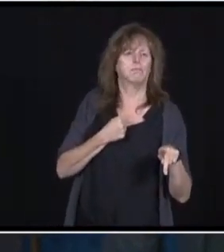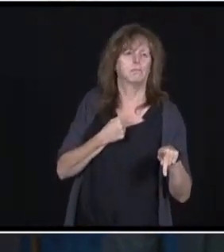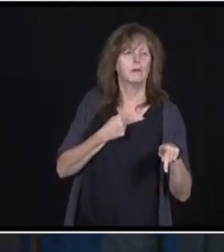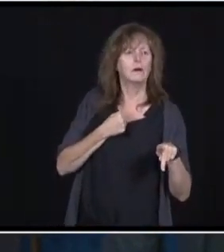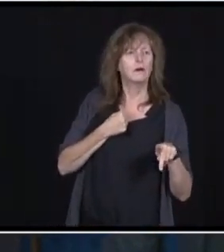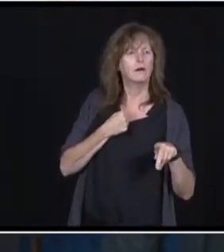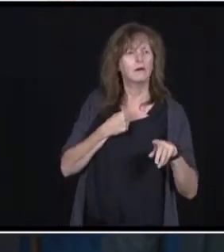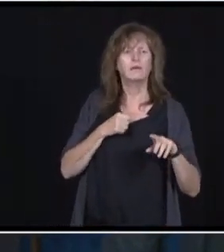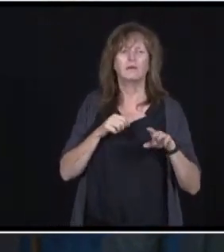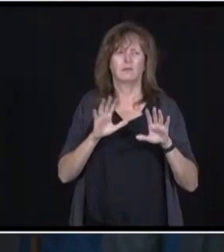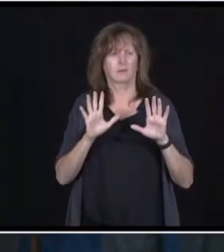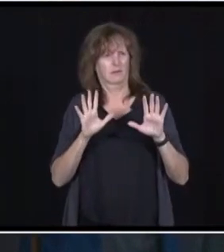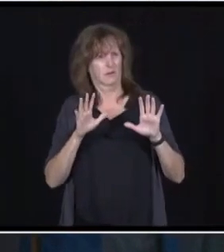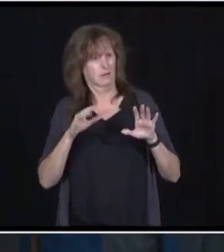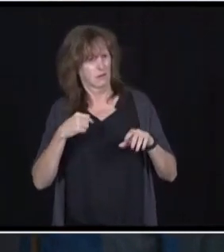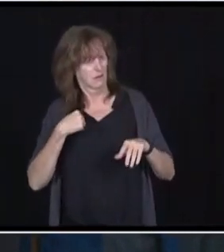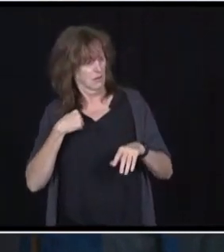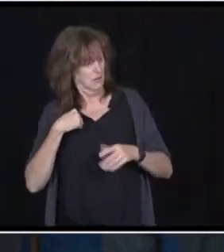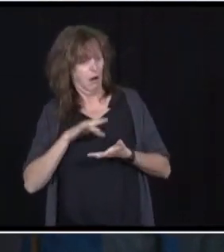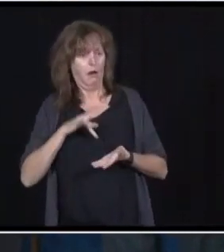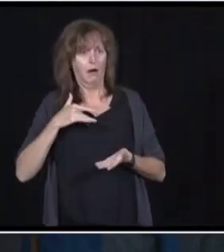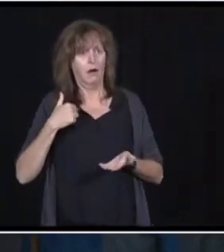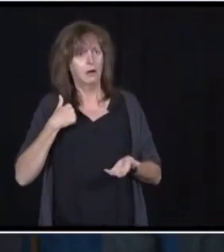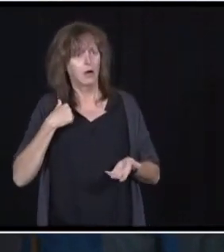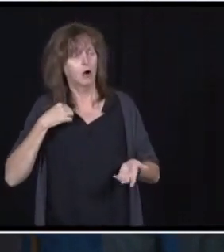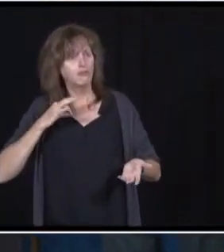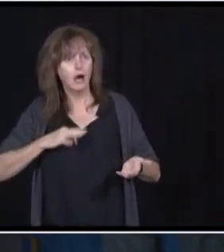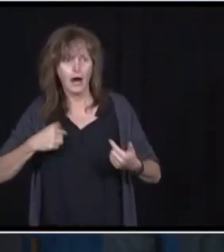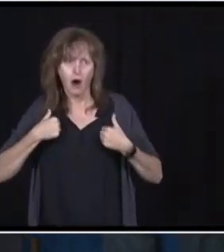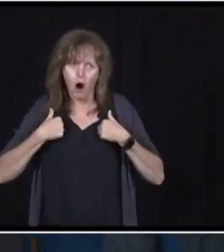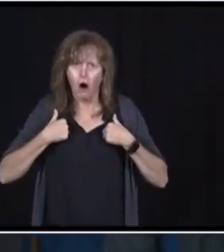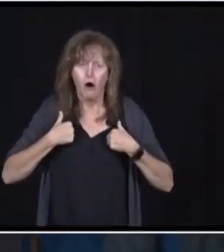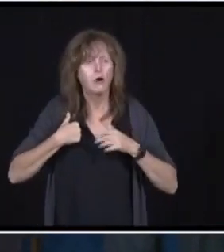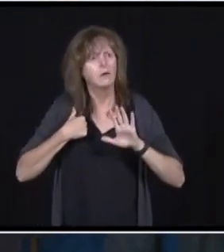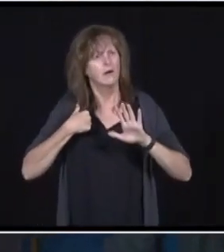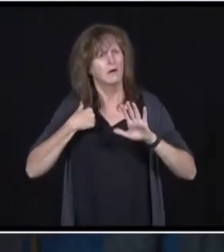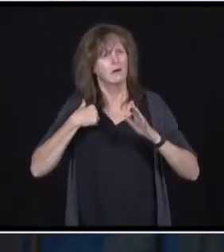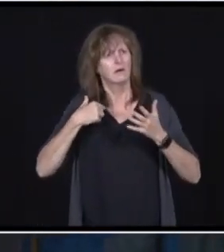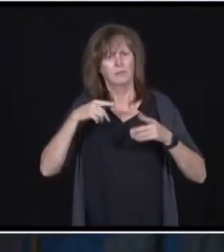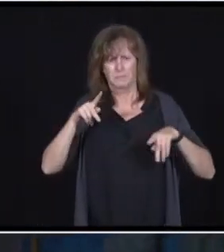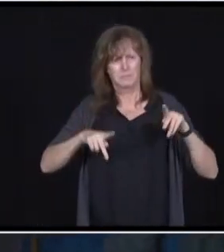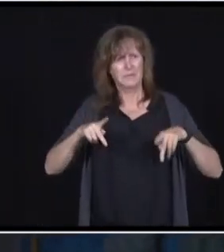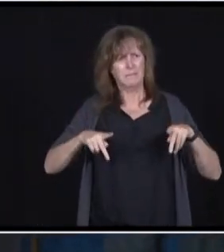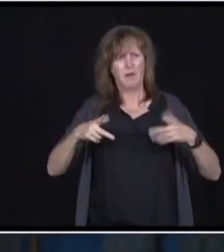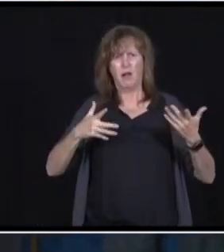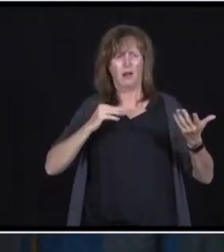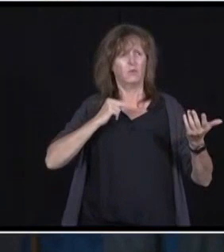We have done so well, everybody has been pitching in. Companies, people, communities. Everybody has pitched in.